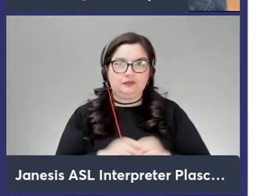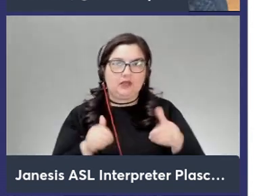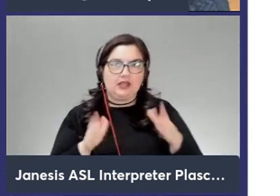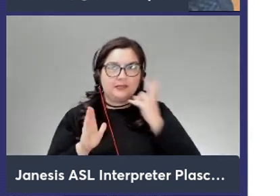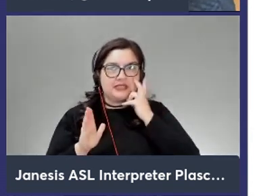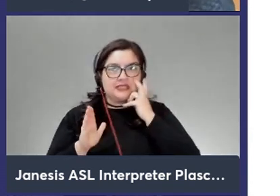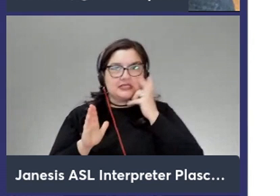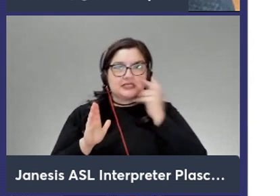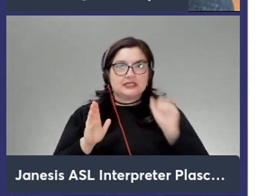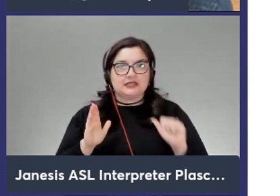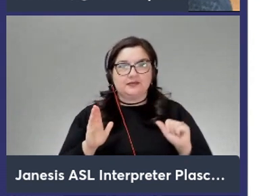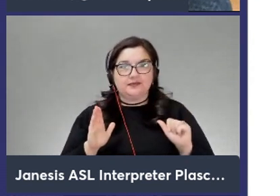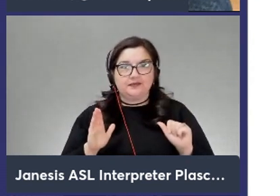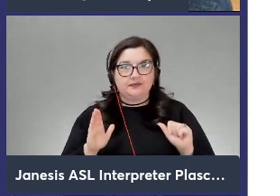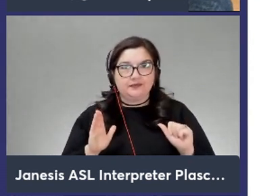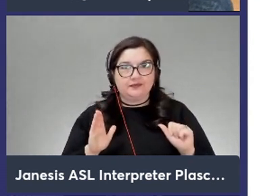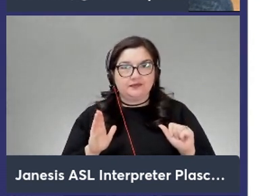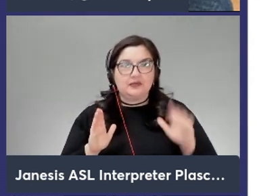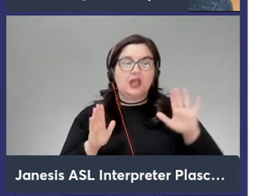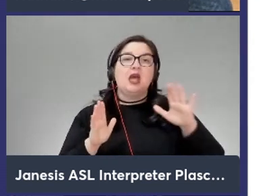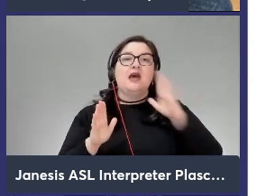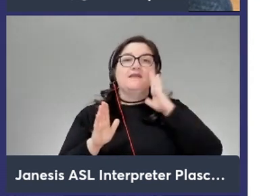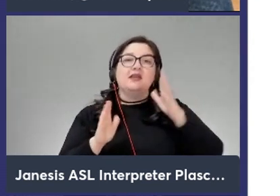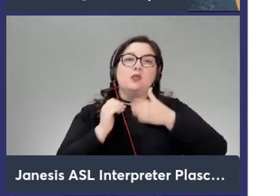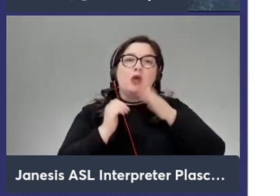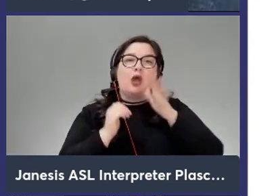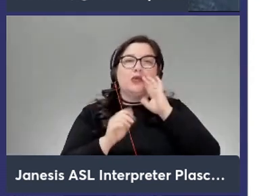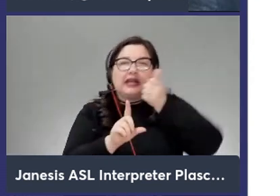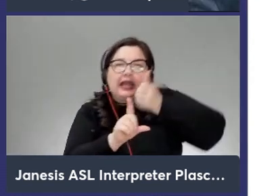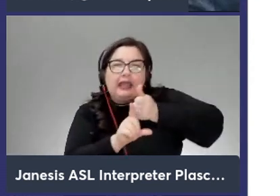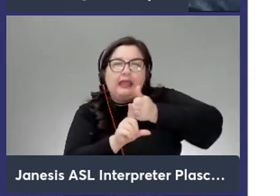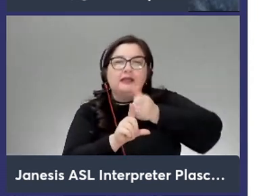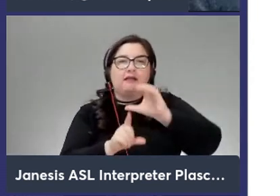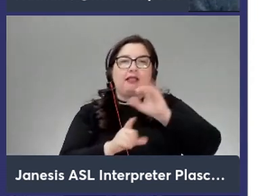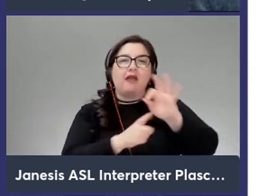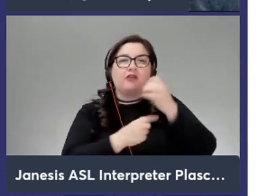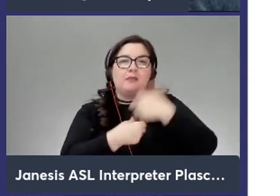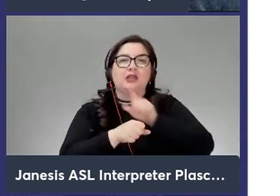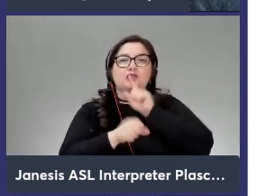So I wanna get a hit from CloudFront to make sure we can compare apples to apples here.